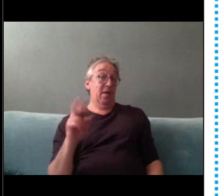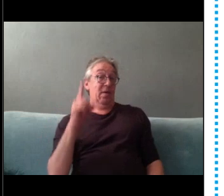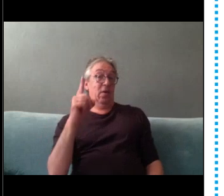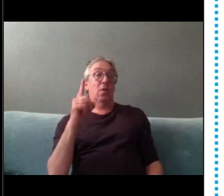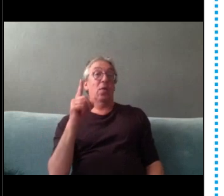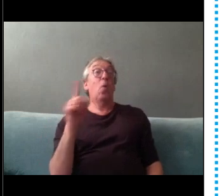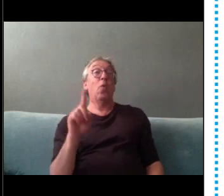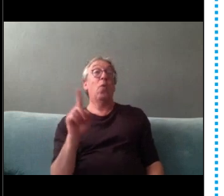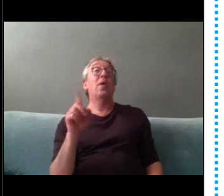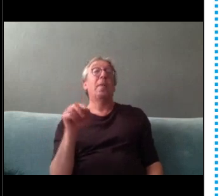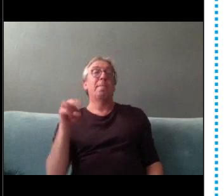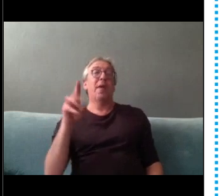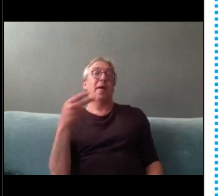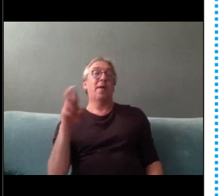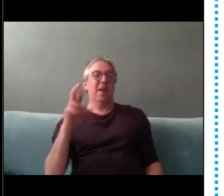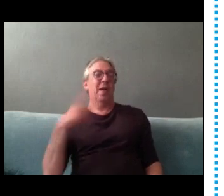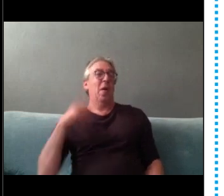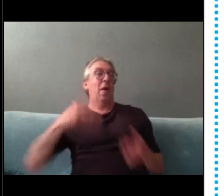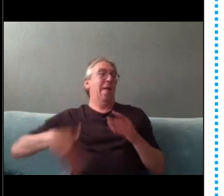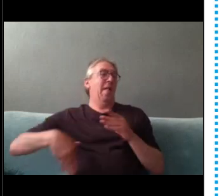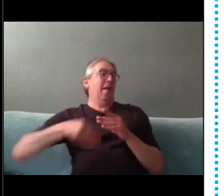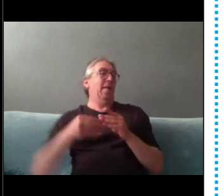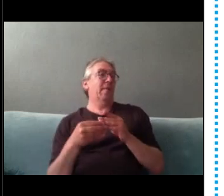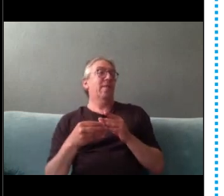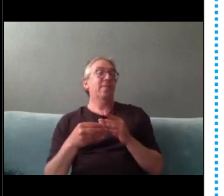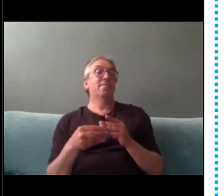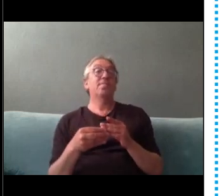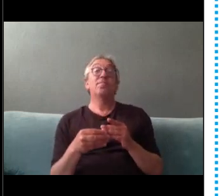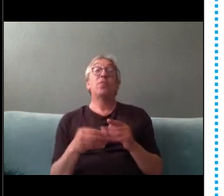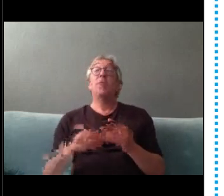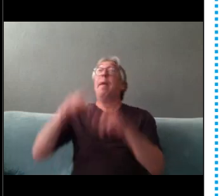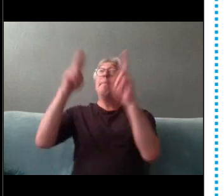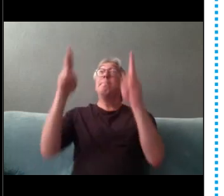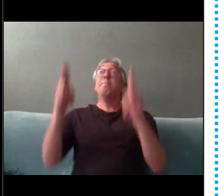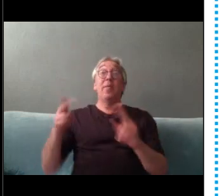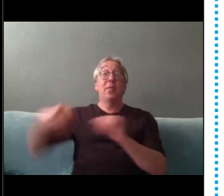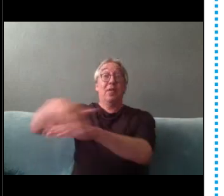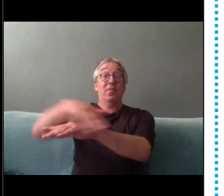the accessibility of built environment is most of the times